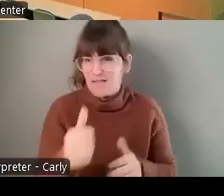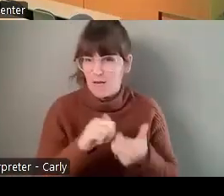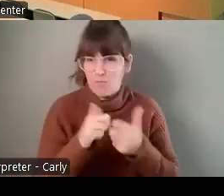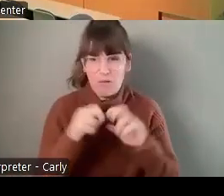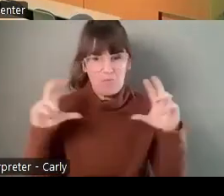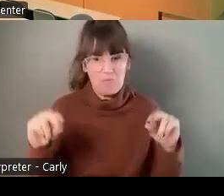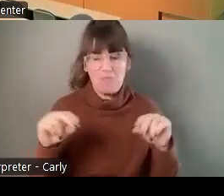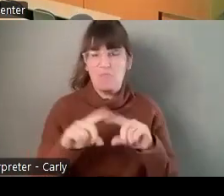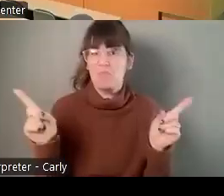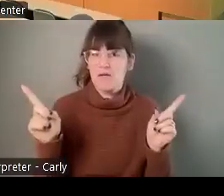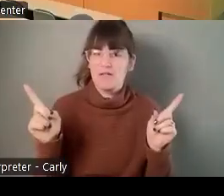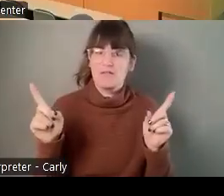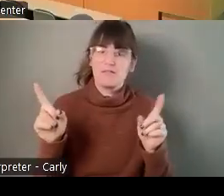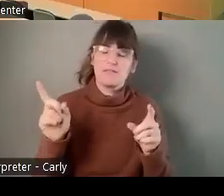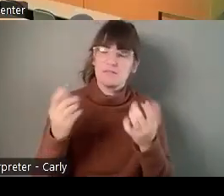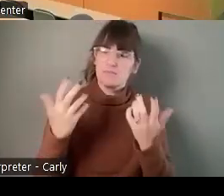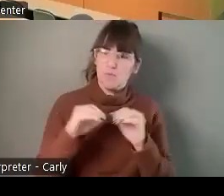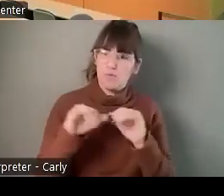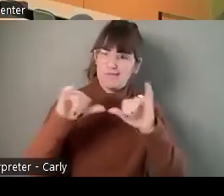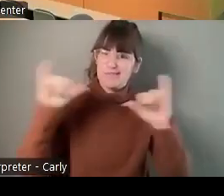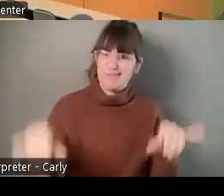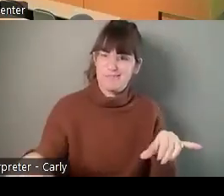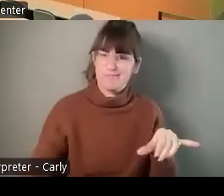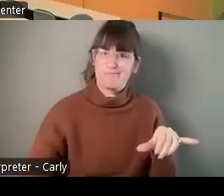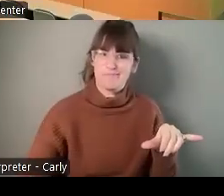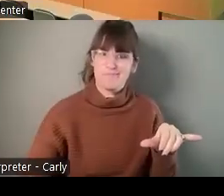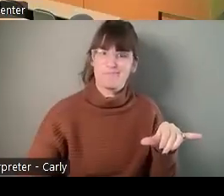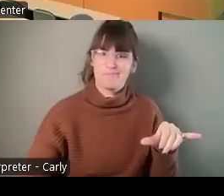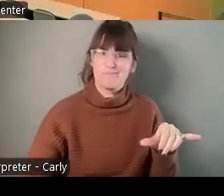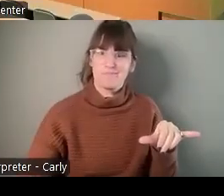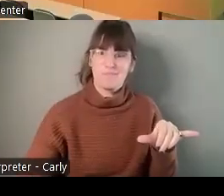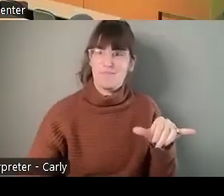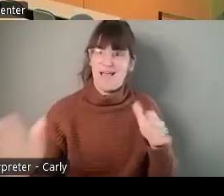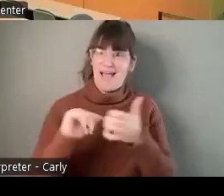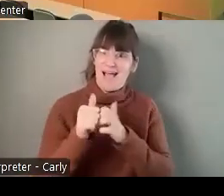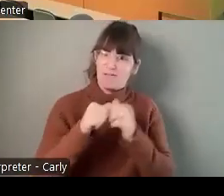to when we say systemized just how systemized it is. It's not even it's before it's at the